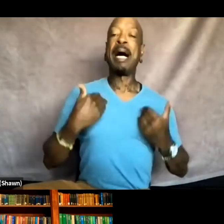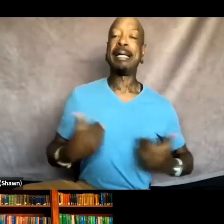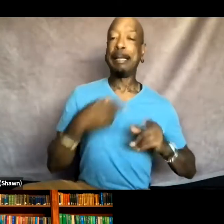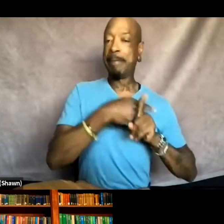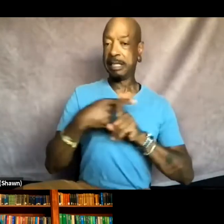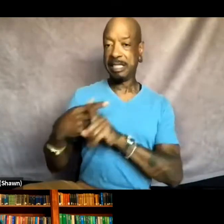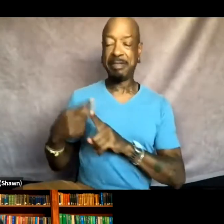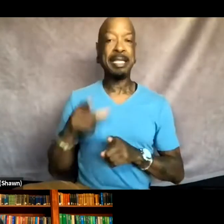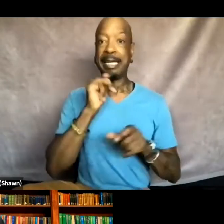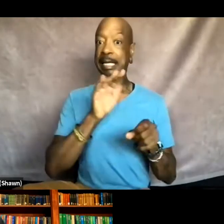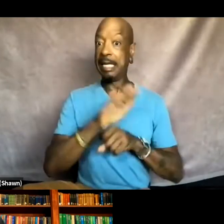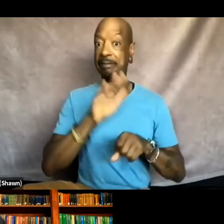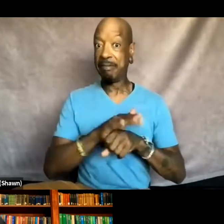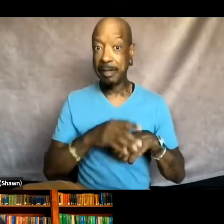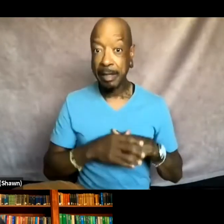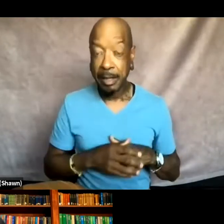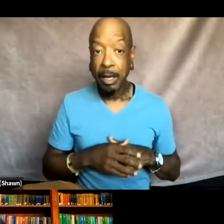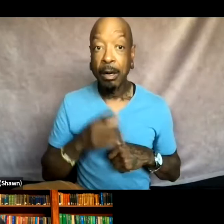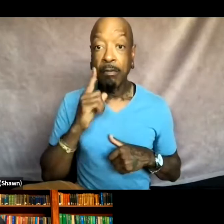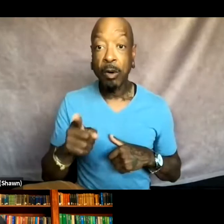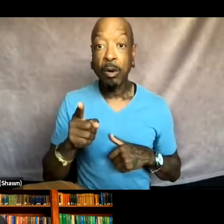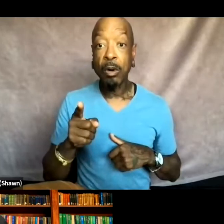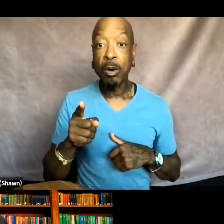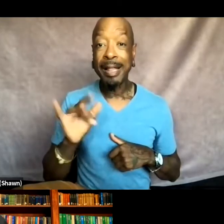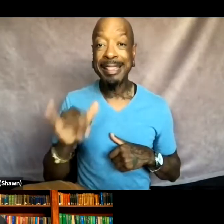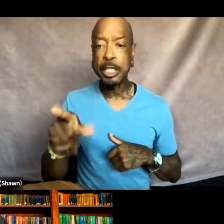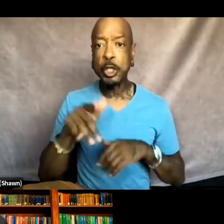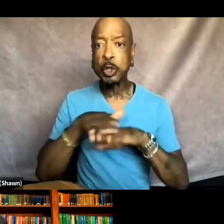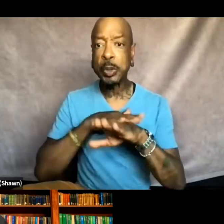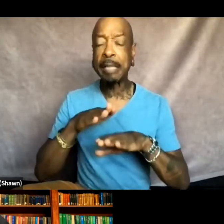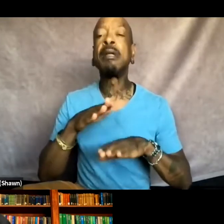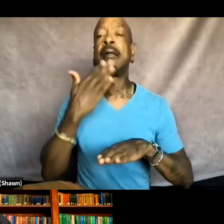ASL Interpreter (E): And quote interpretation, could you please put down thanks so much. Nicole Redding (she/her): yeah, of course.